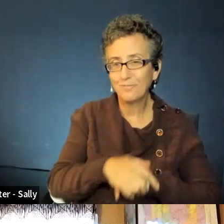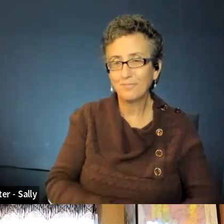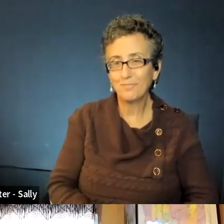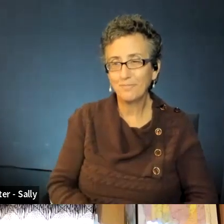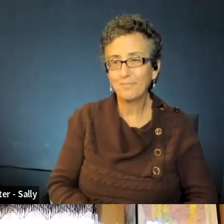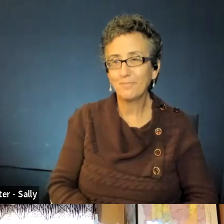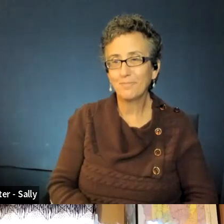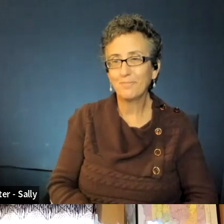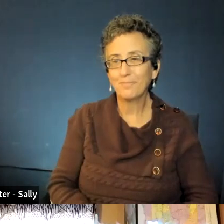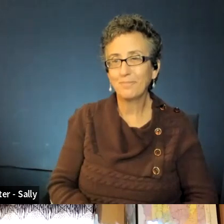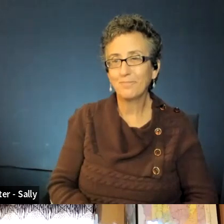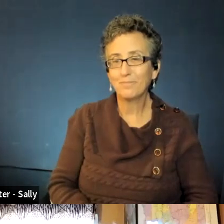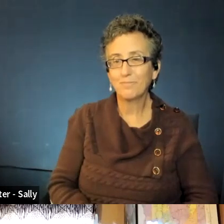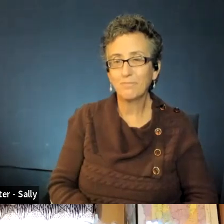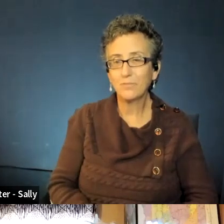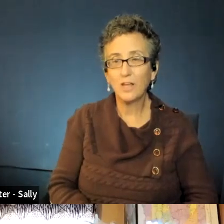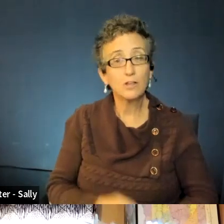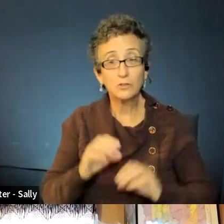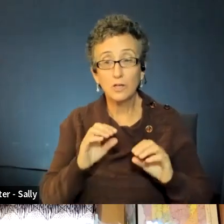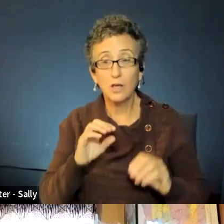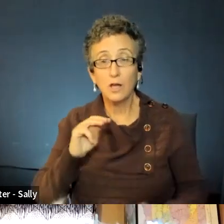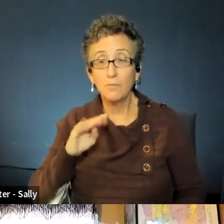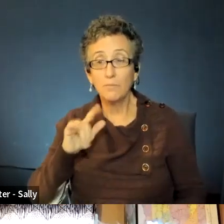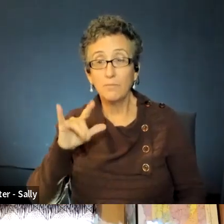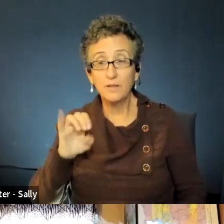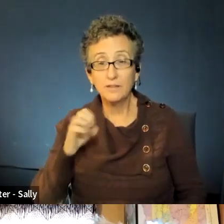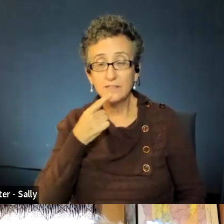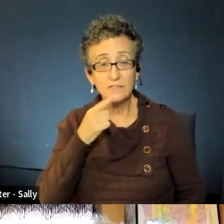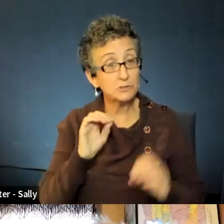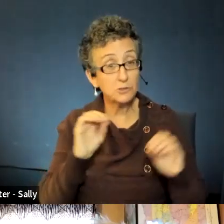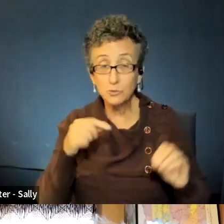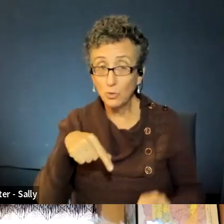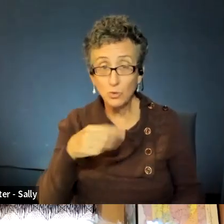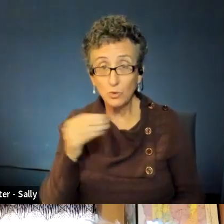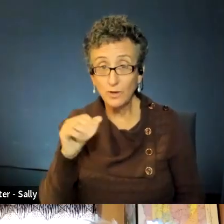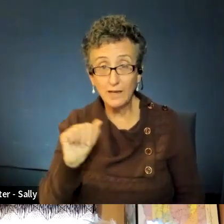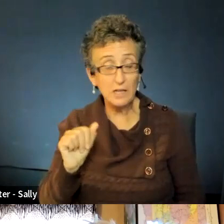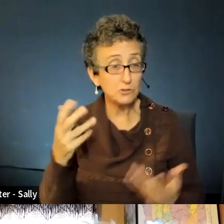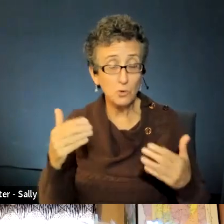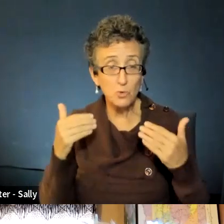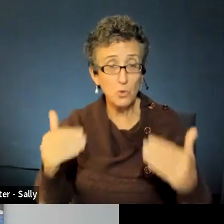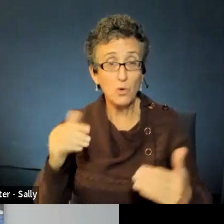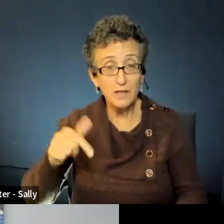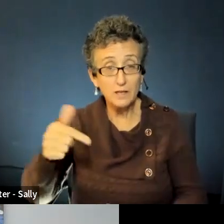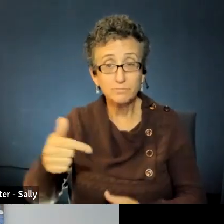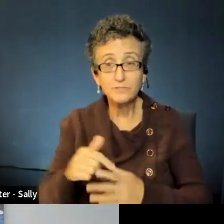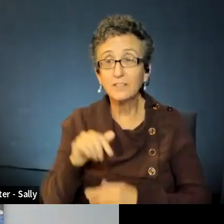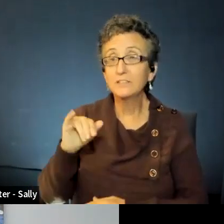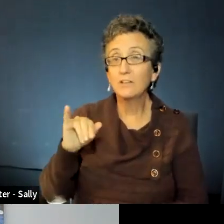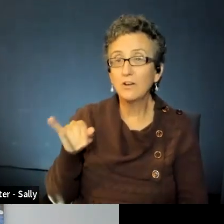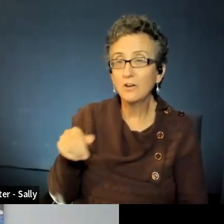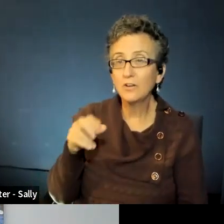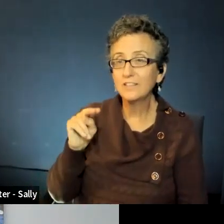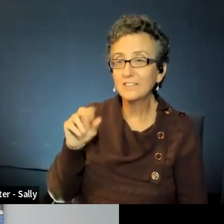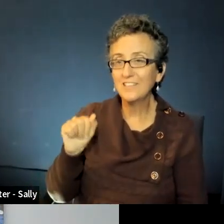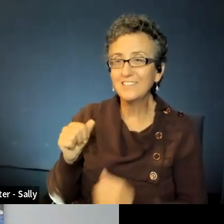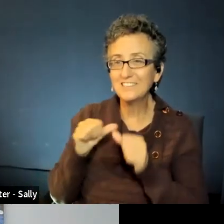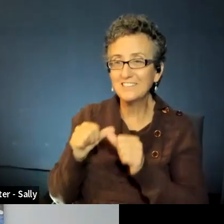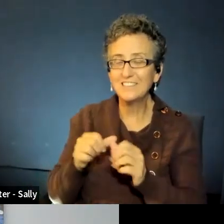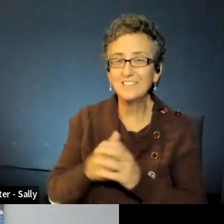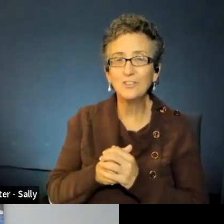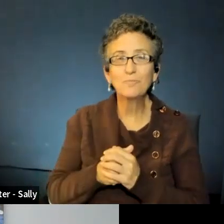My name is Jenna Rector, I'm an independent living specialist for Wyoming independent living and I work out of the Casper office. I am a white female with blonde/brown long hair. In my early 40s.